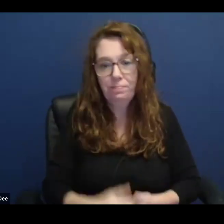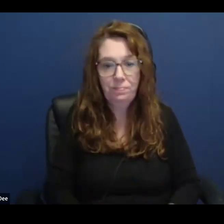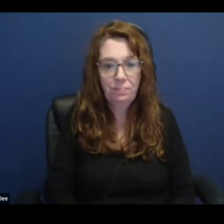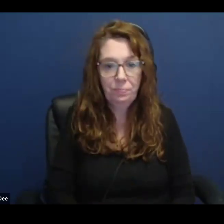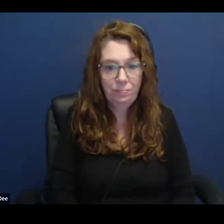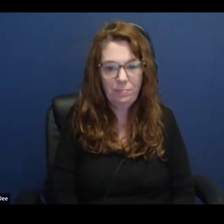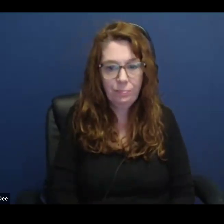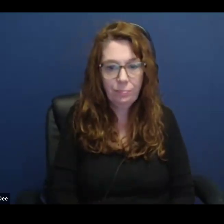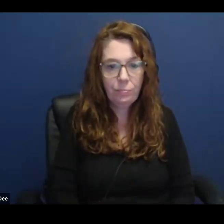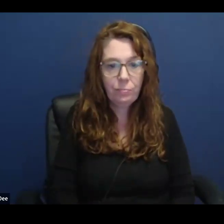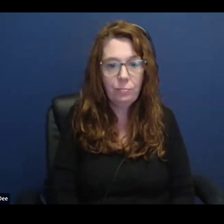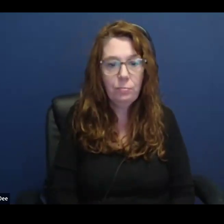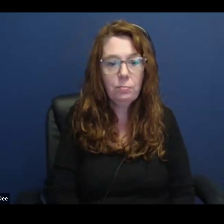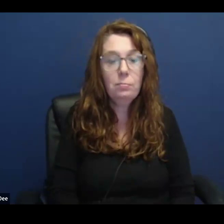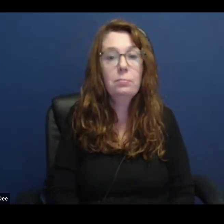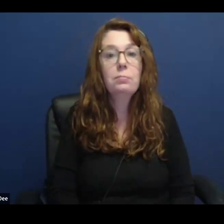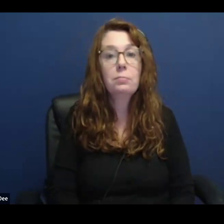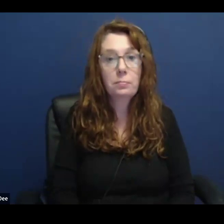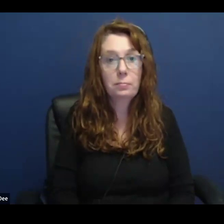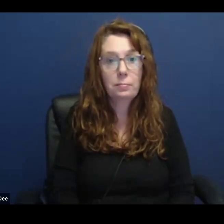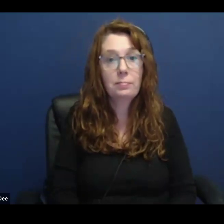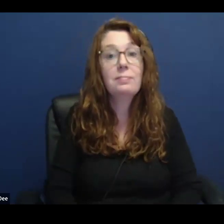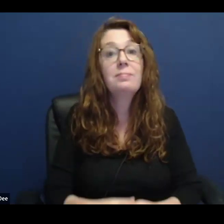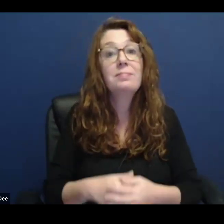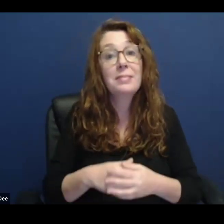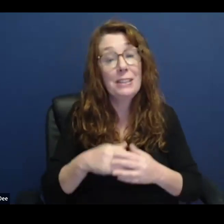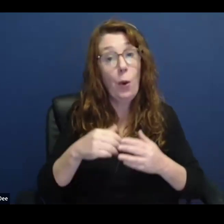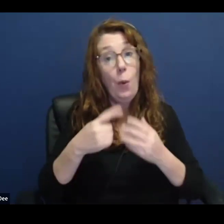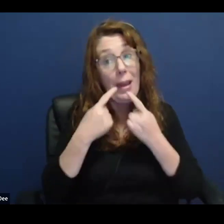Okay, so to start with a couple of announcements because we are at the beginning of the year,